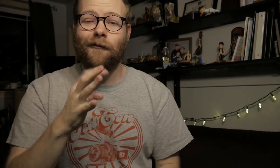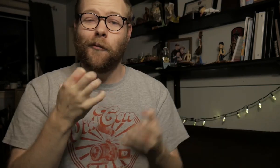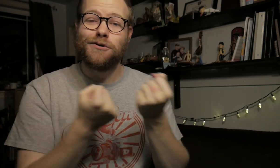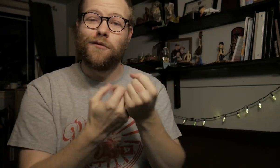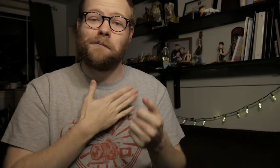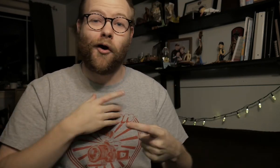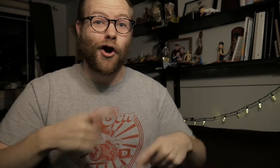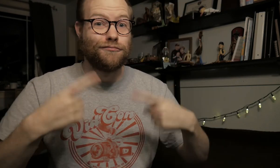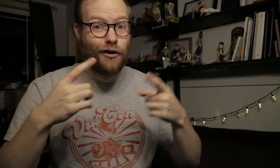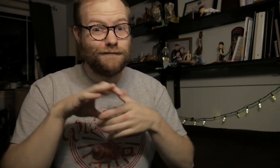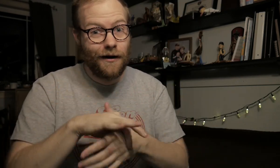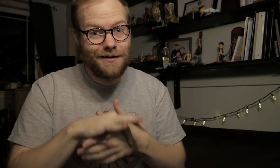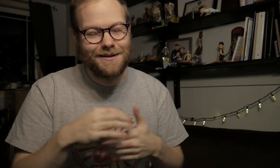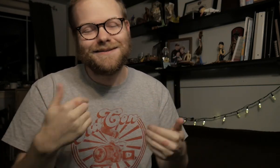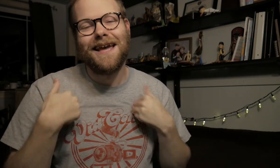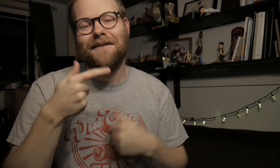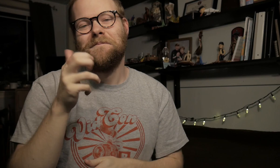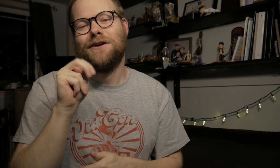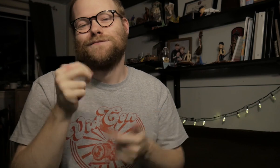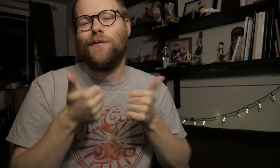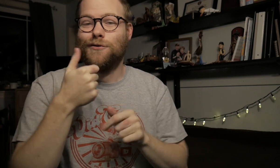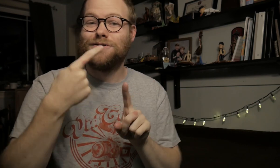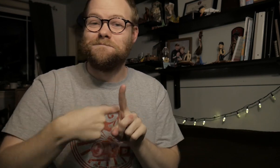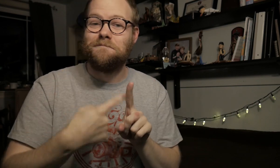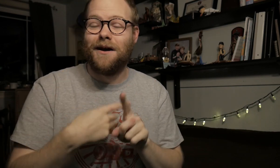If you want to support my controversial content financially, I have Patreon, which is monthly,